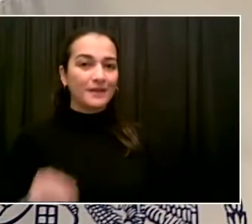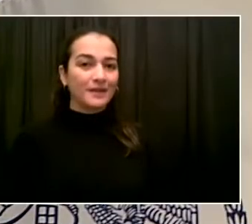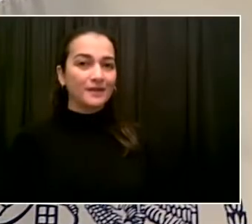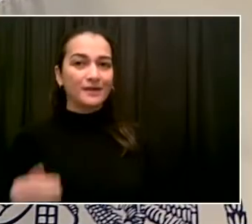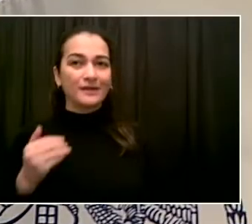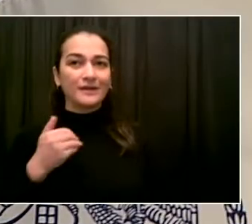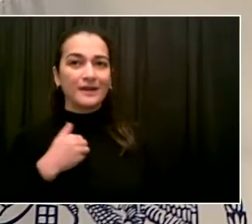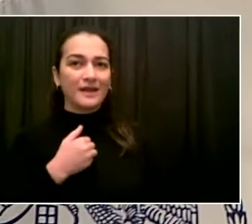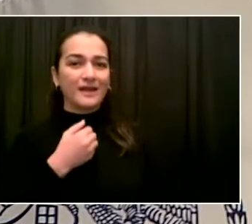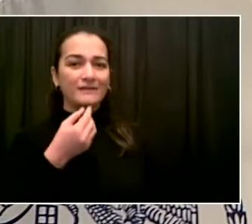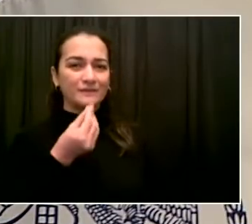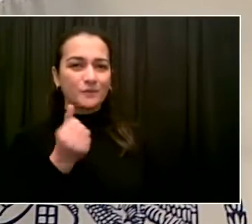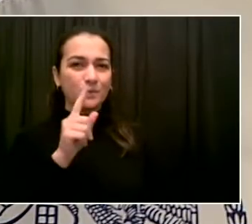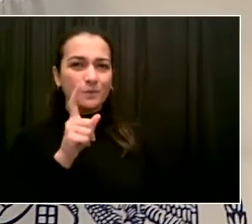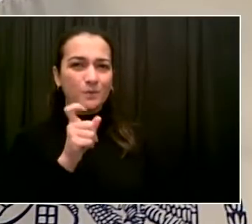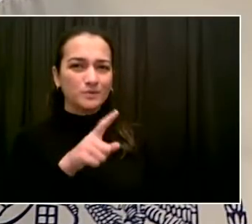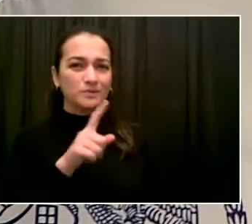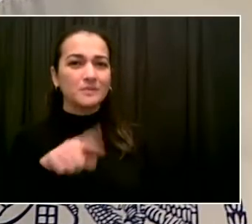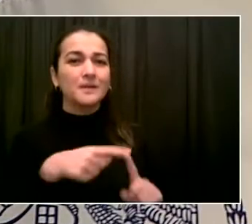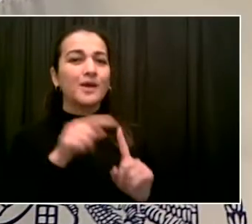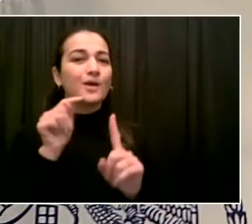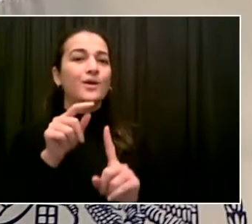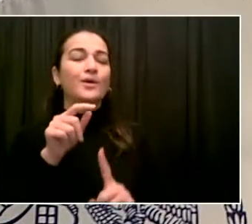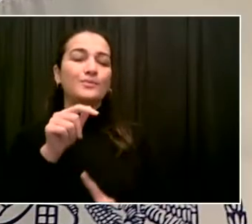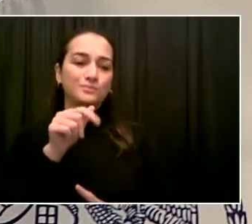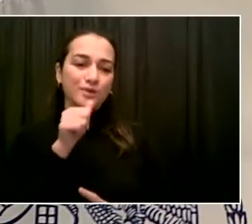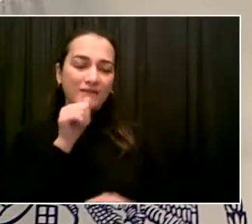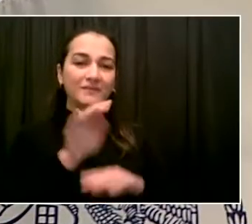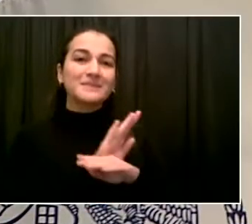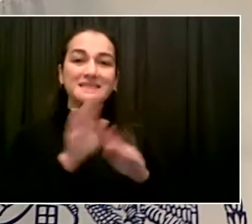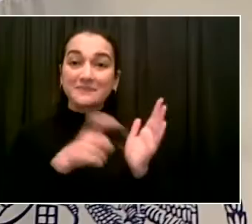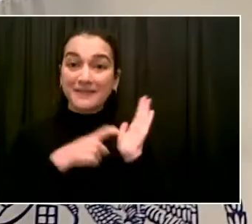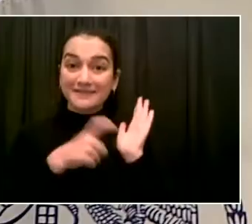MR. MAYOR, JUST A UCOP LE QUESTIONS ABOUT